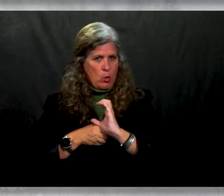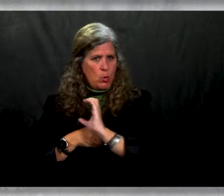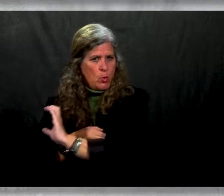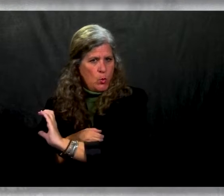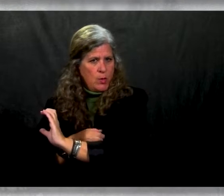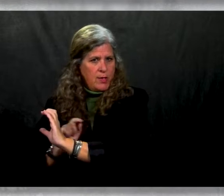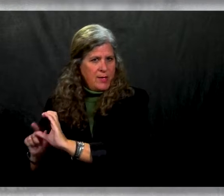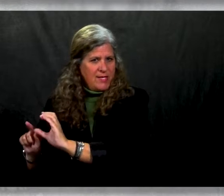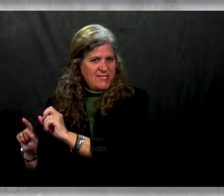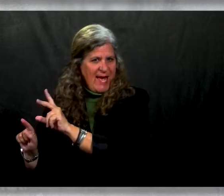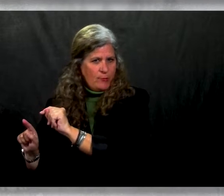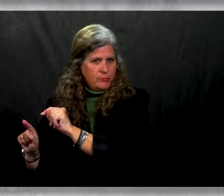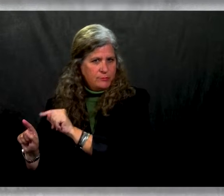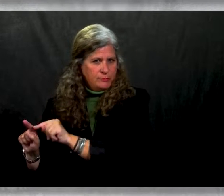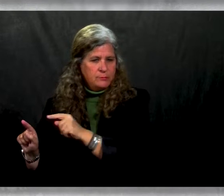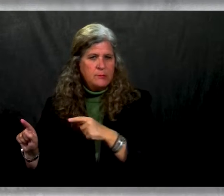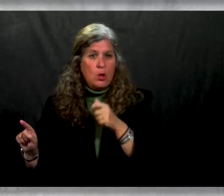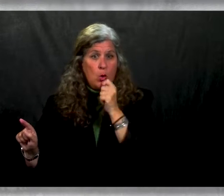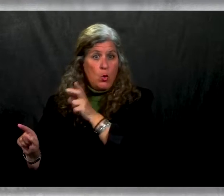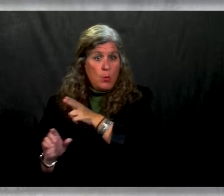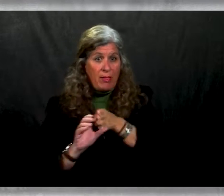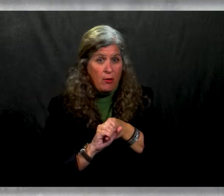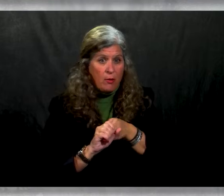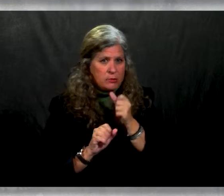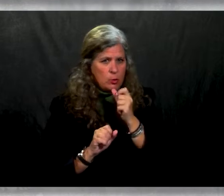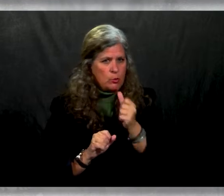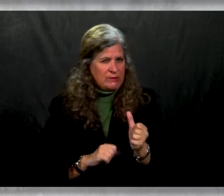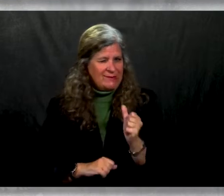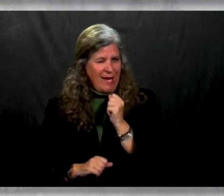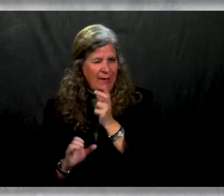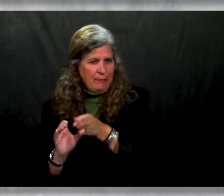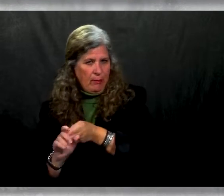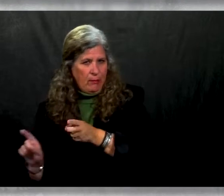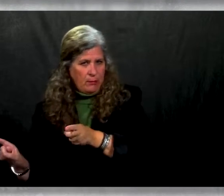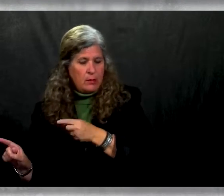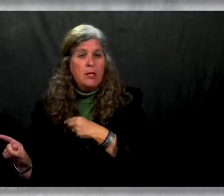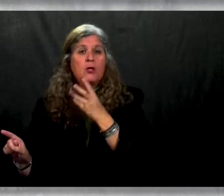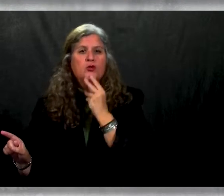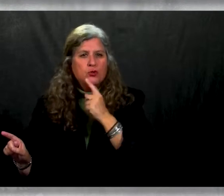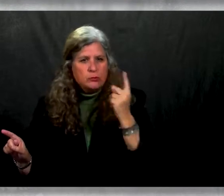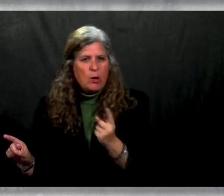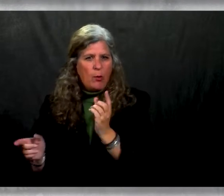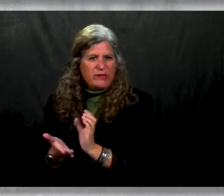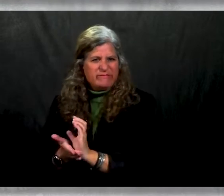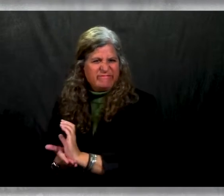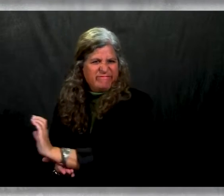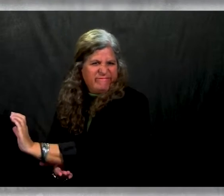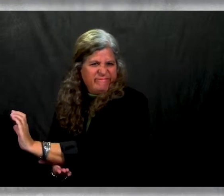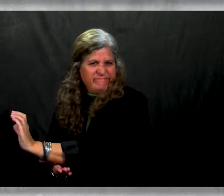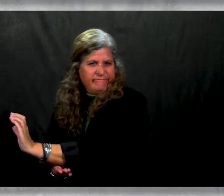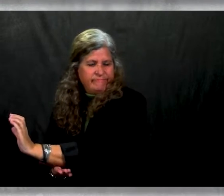rather than who belonged so much. And of course, Jews were were part of those groups